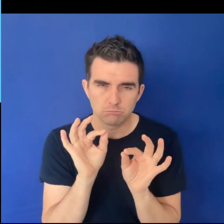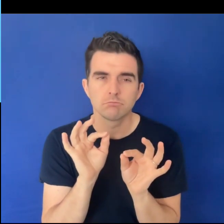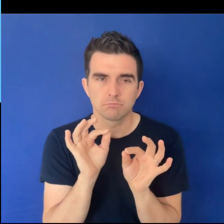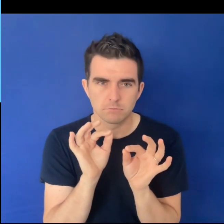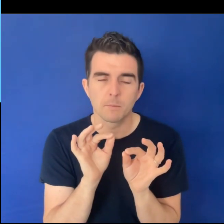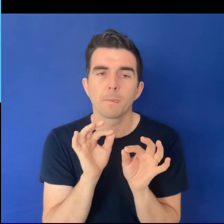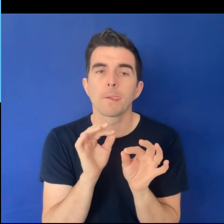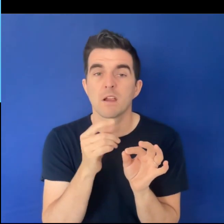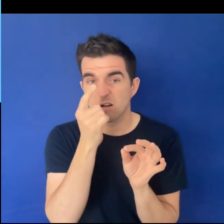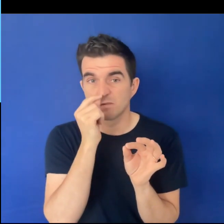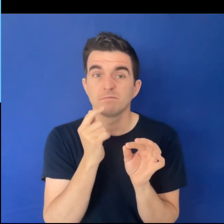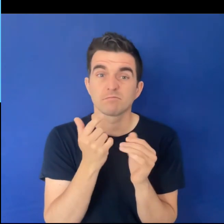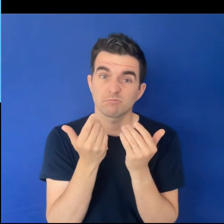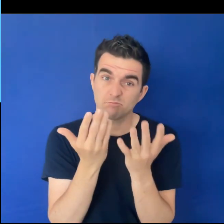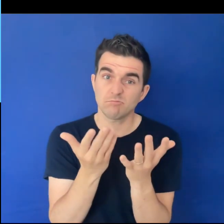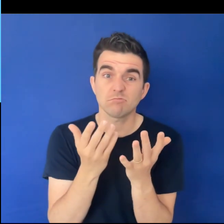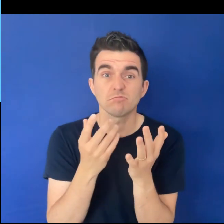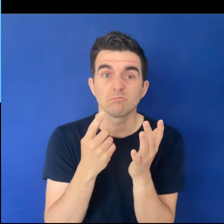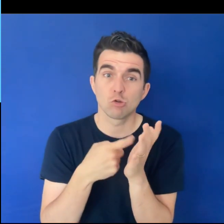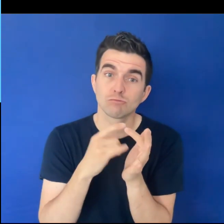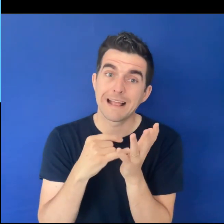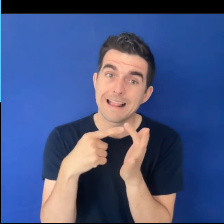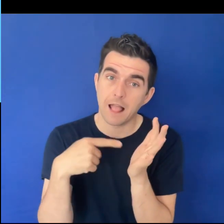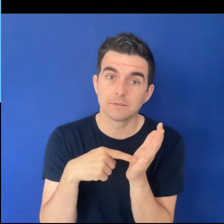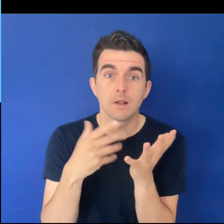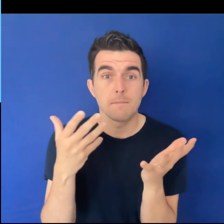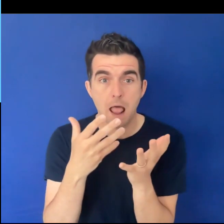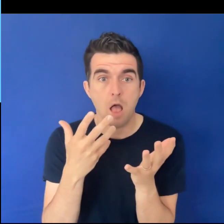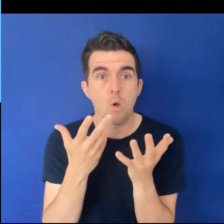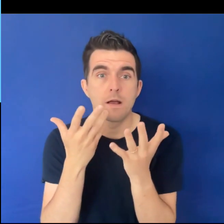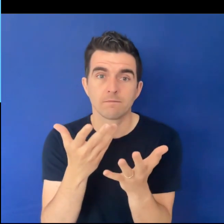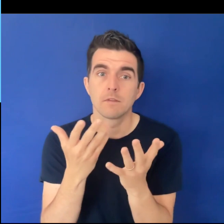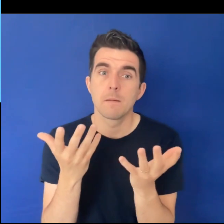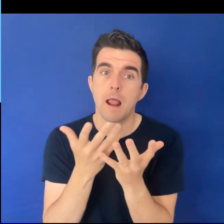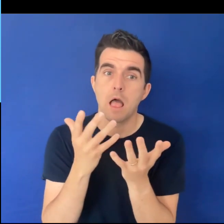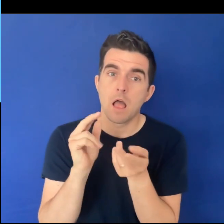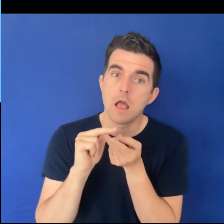Commands that reset the player, or give the player increased health or stamina, or more time to